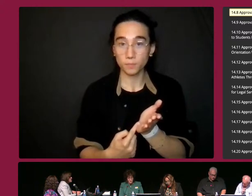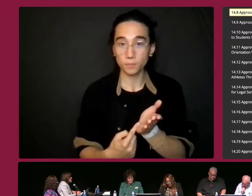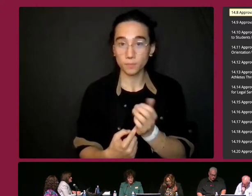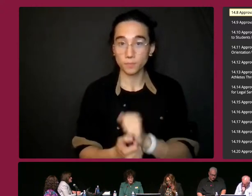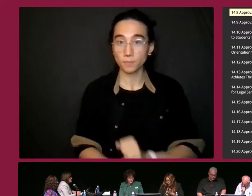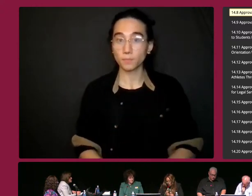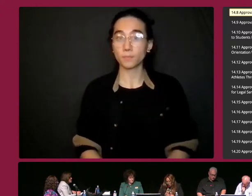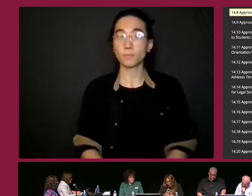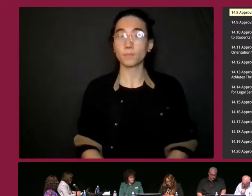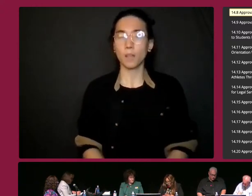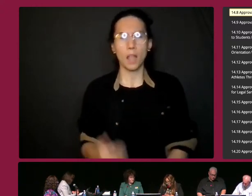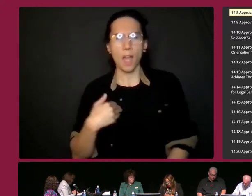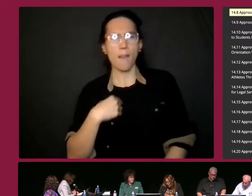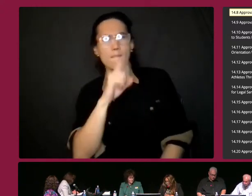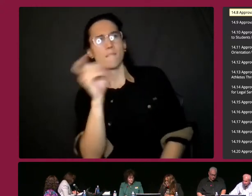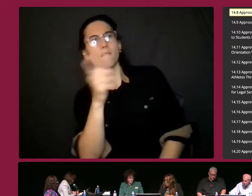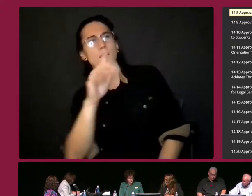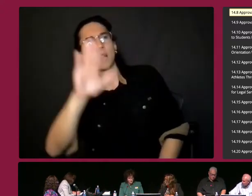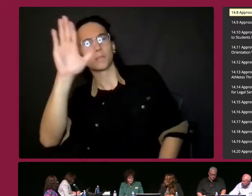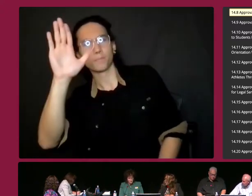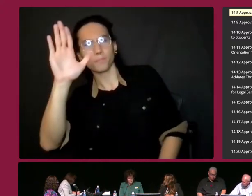I have a question. Is this worded correctly?